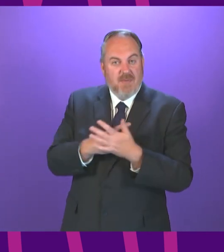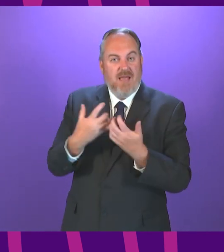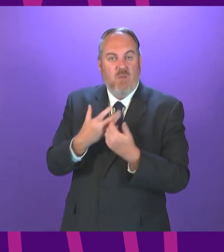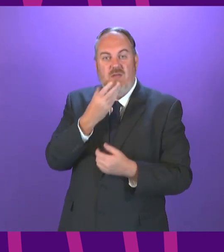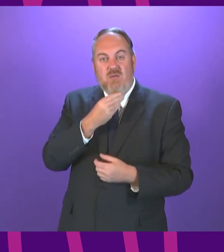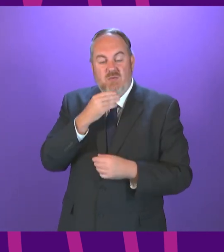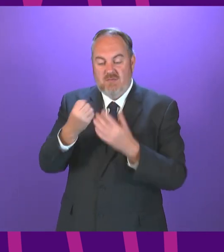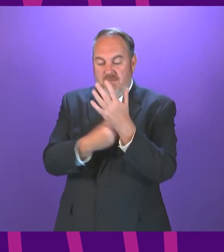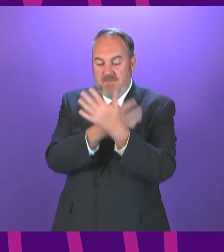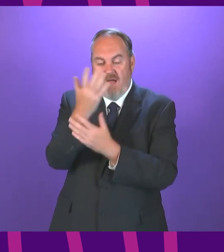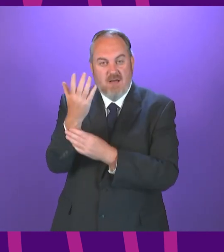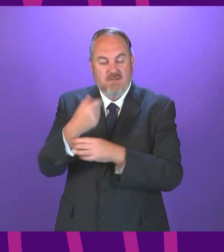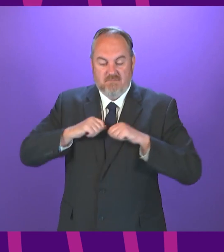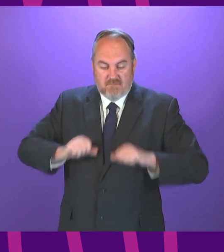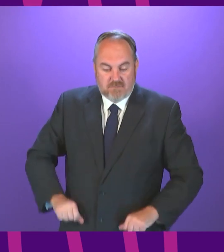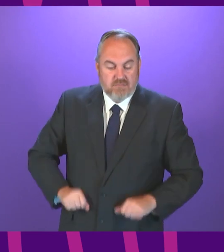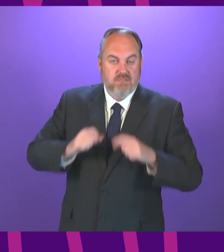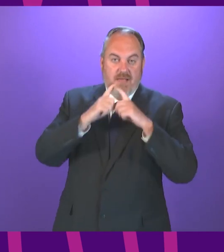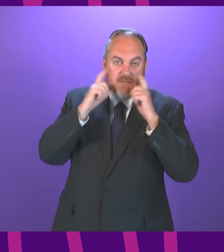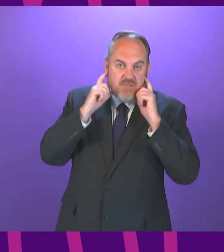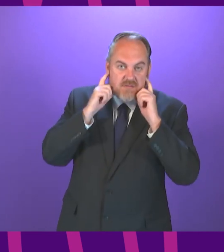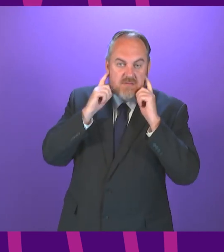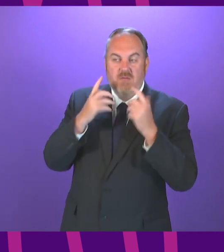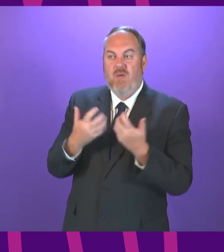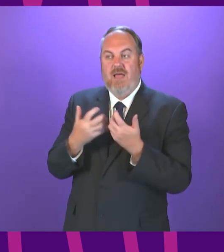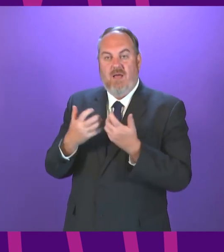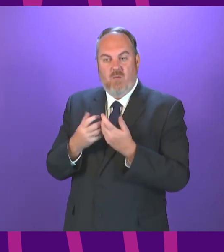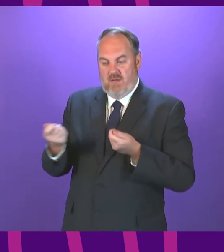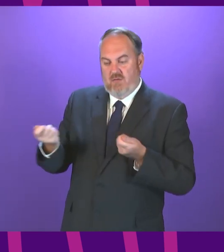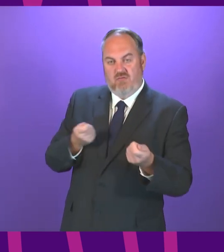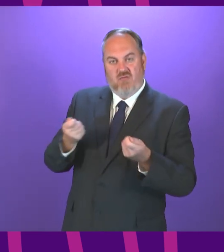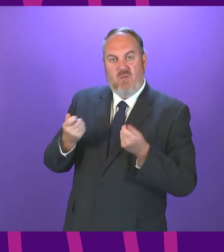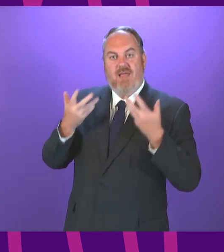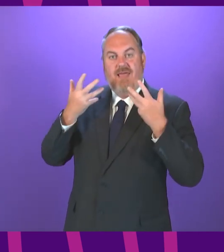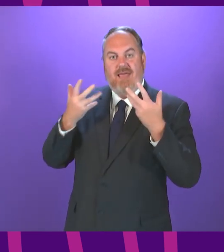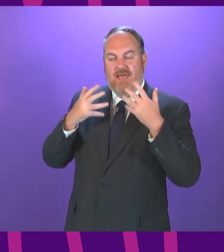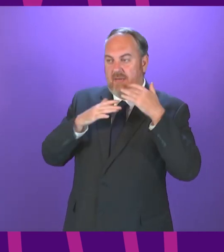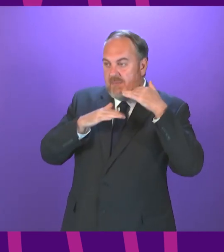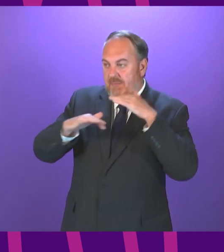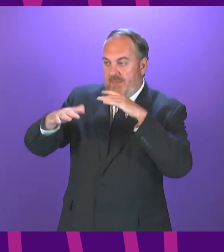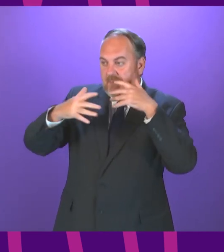Ventilation and the implications of airborne transmission are, increasingly, key parts of our